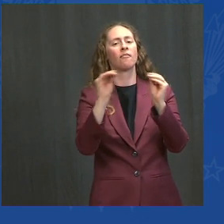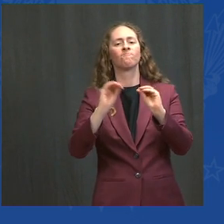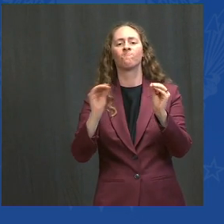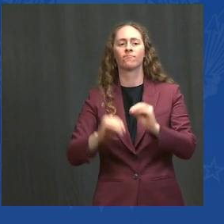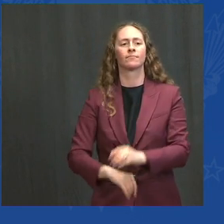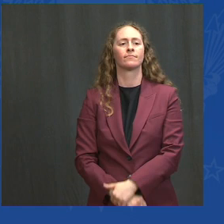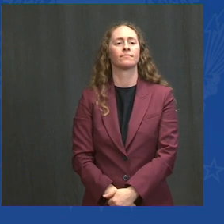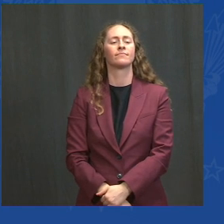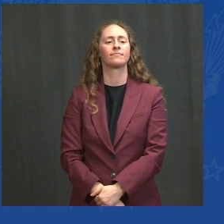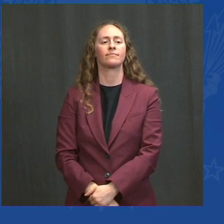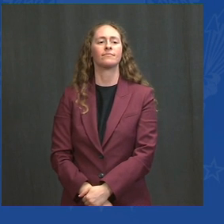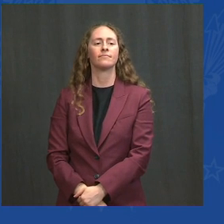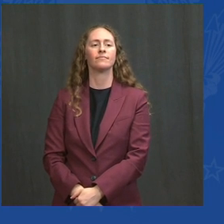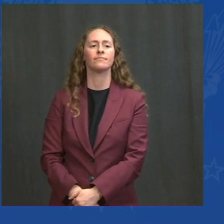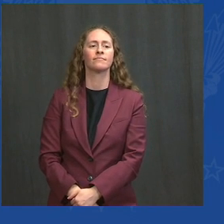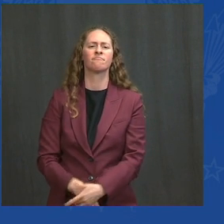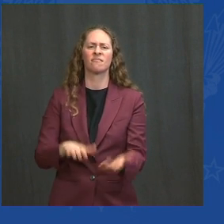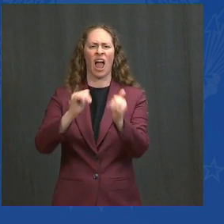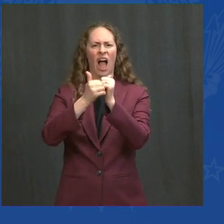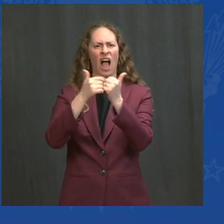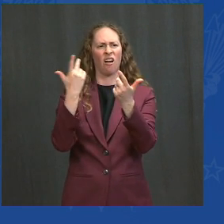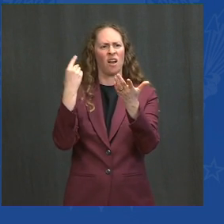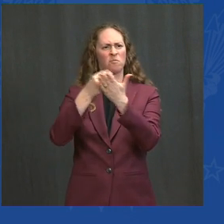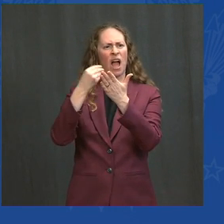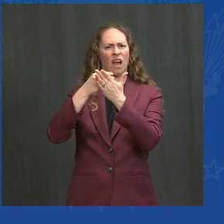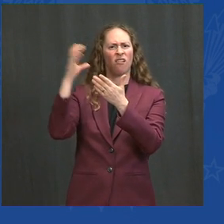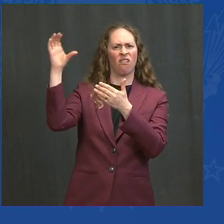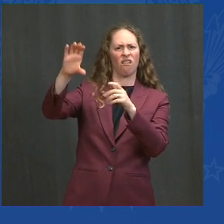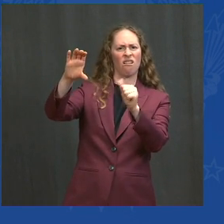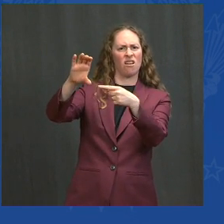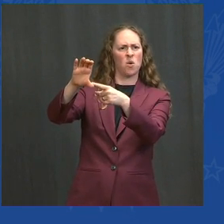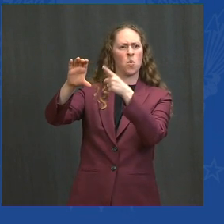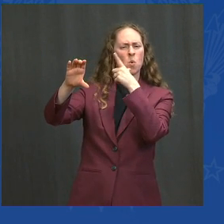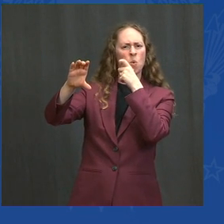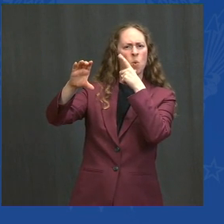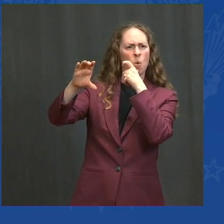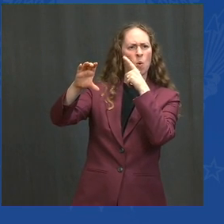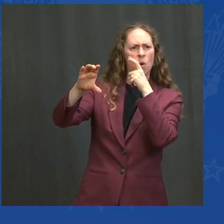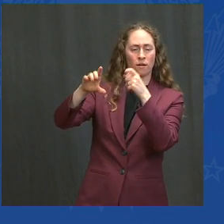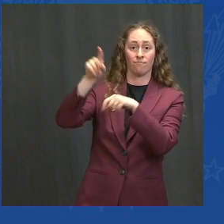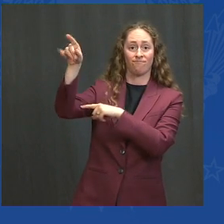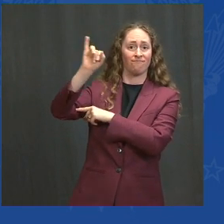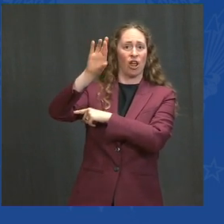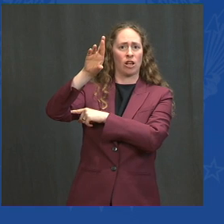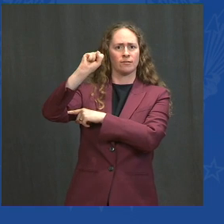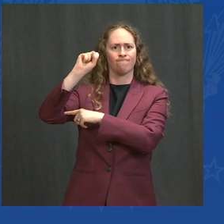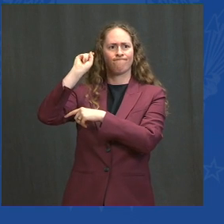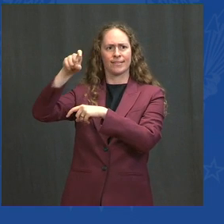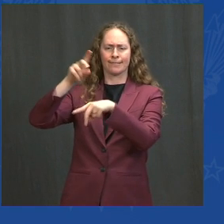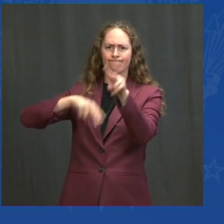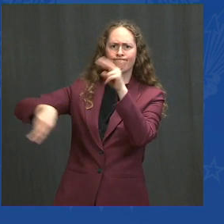by giving the Internal Revenue Service the resources it needs to collect taxes on the wealthiest Americans who owe